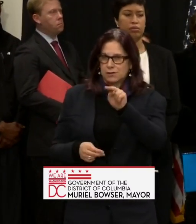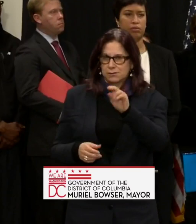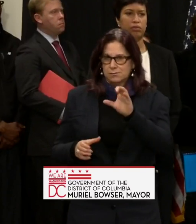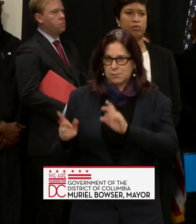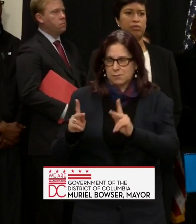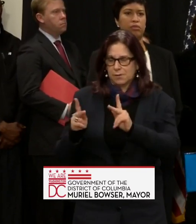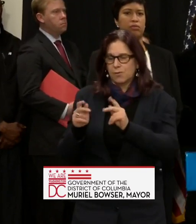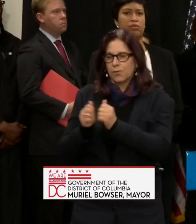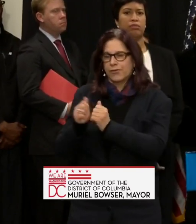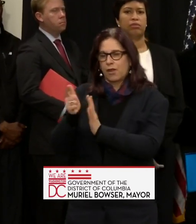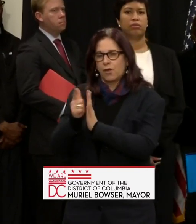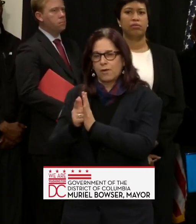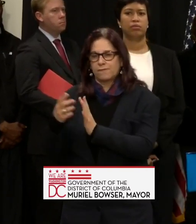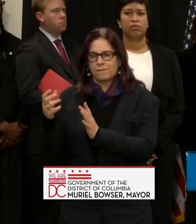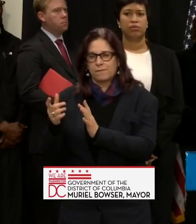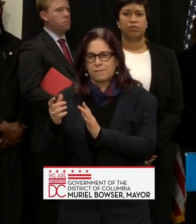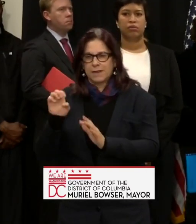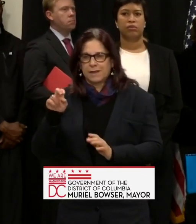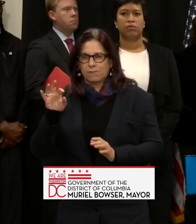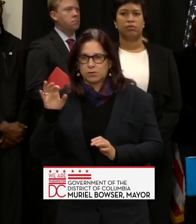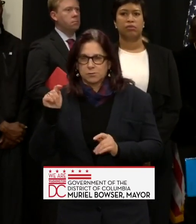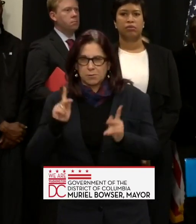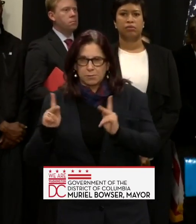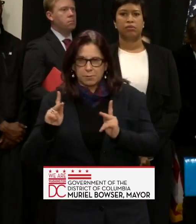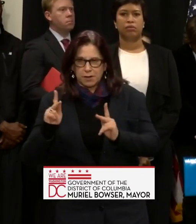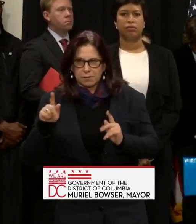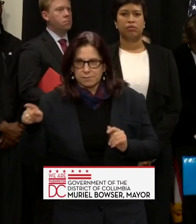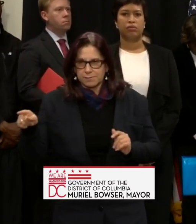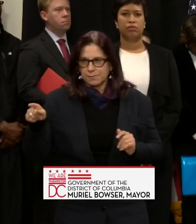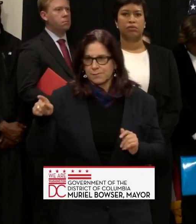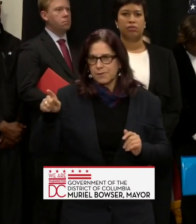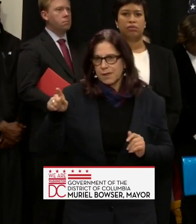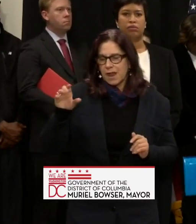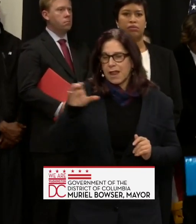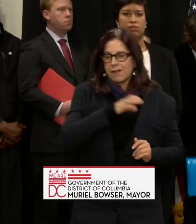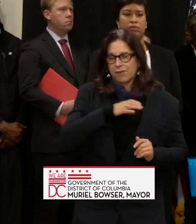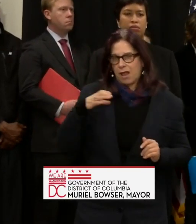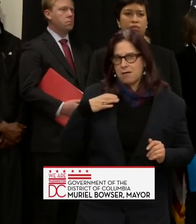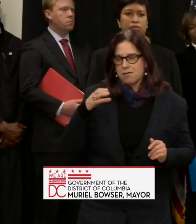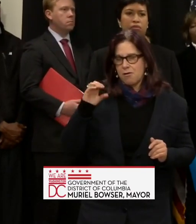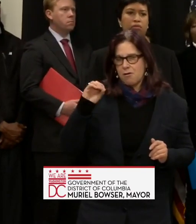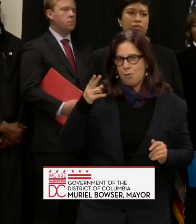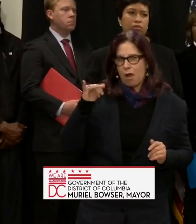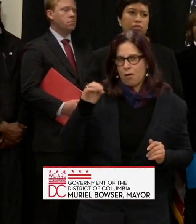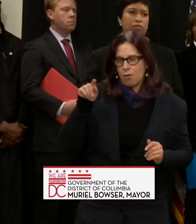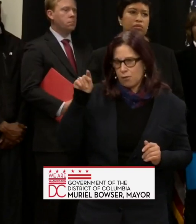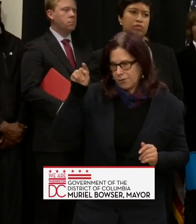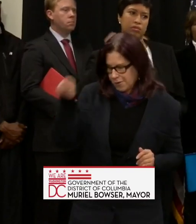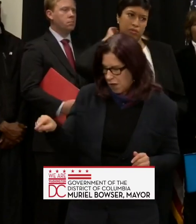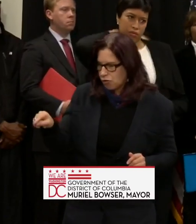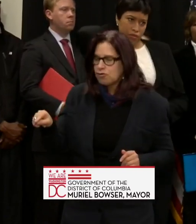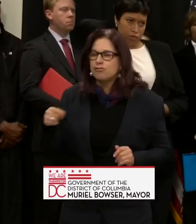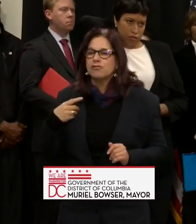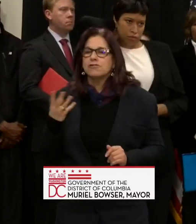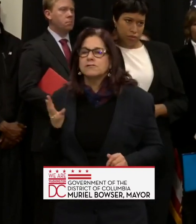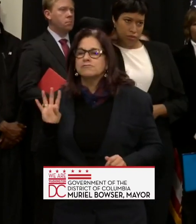CLEVELAND AND SEE WHAT THEIR CONCERNS WERE AND WHAT THEIR CHALLENGES WERE AND TO TAKE BACK ANY LESSONS LEARNED THAT WE CAN